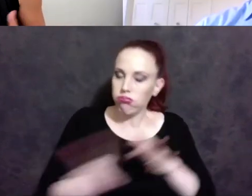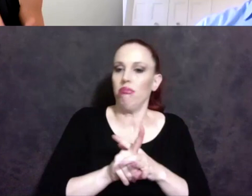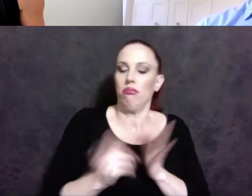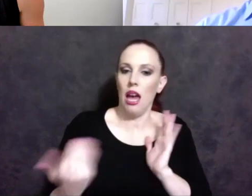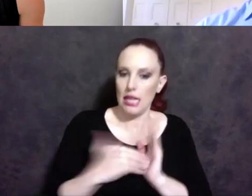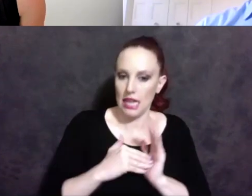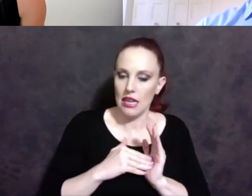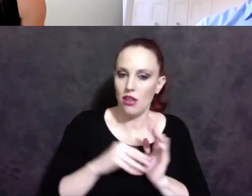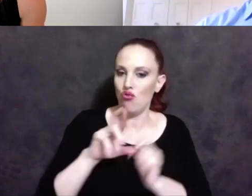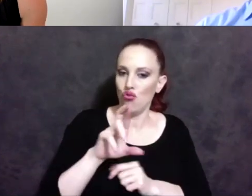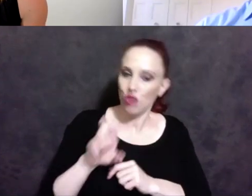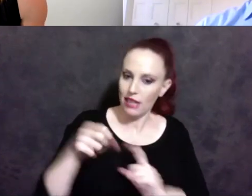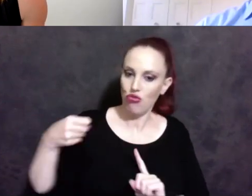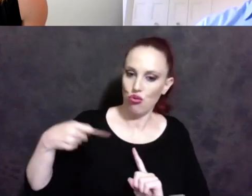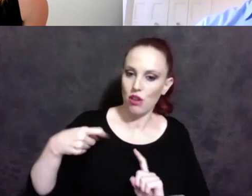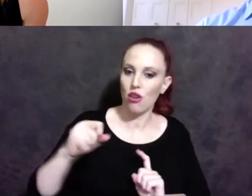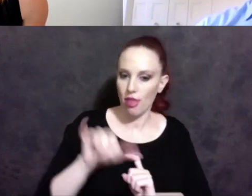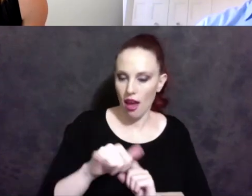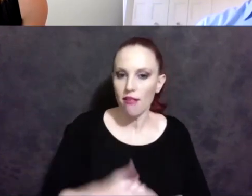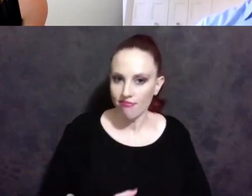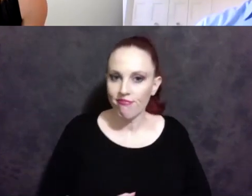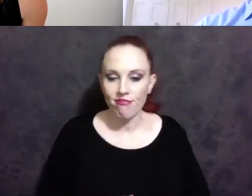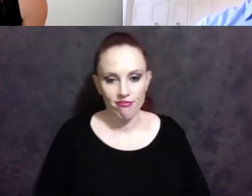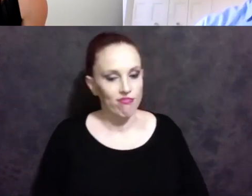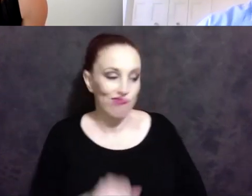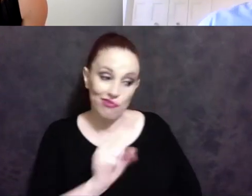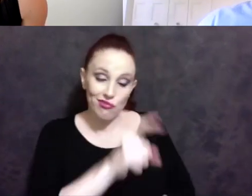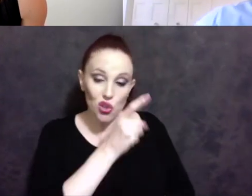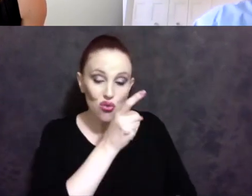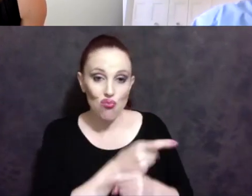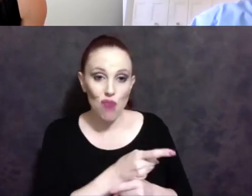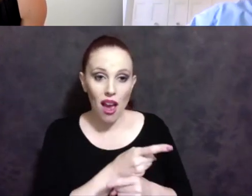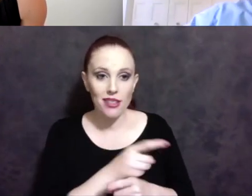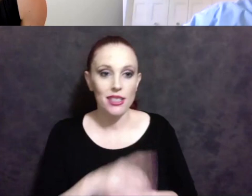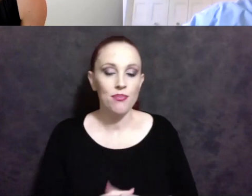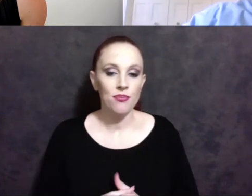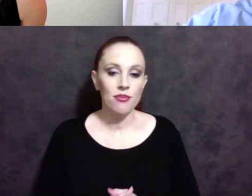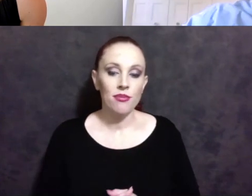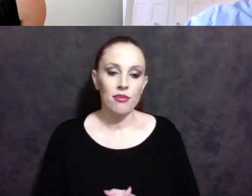retrigger those things, I think. I think you are absolutely right. I think